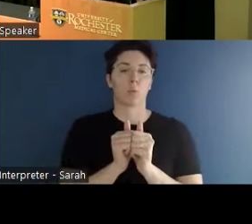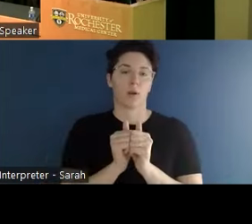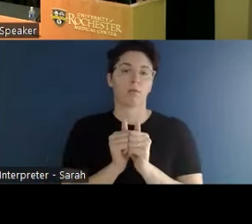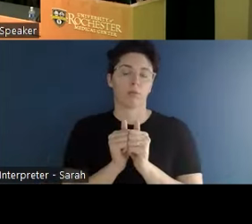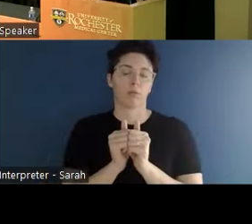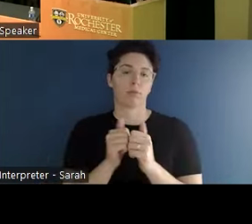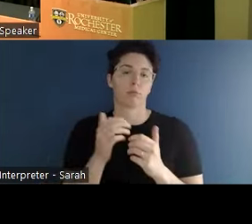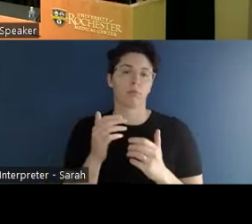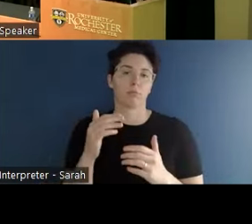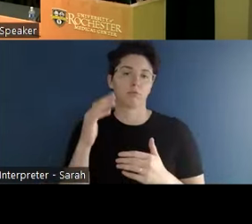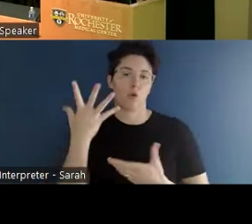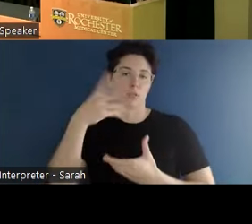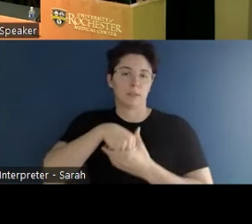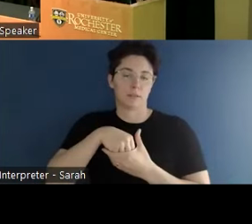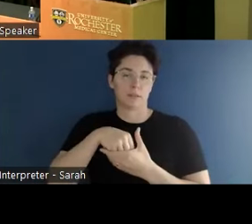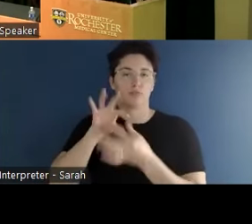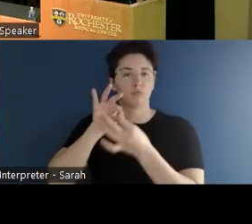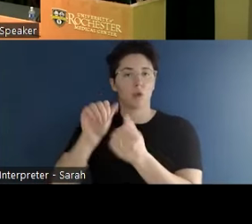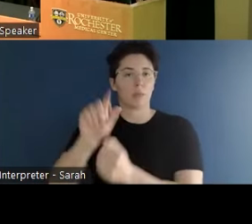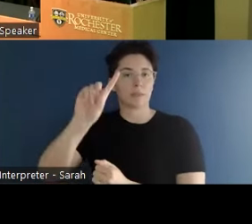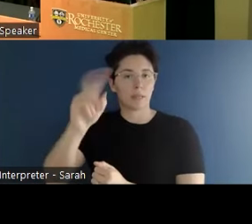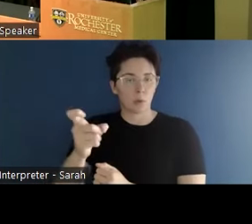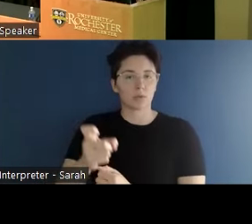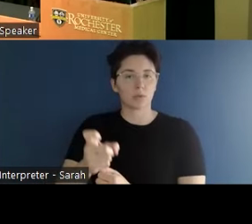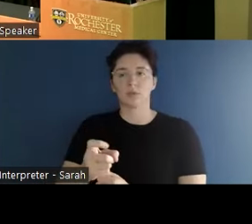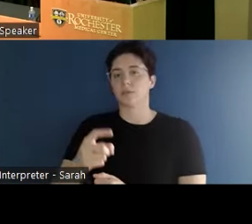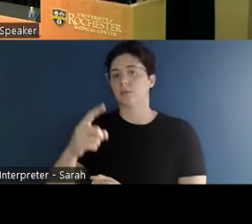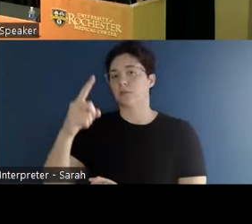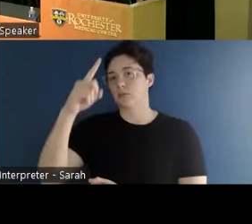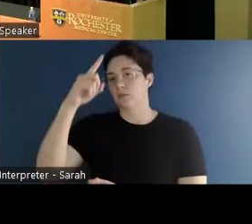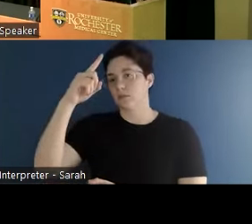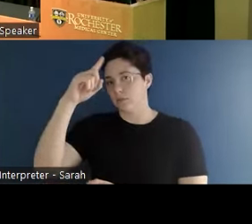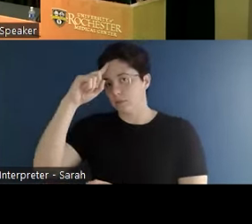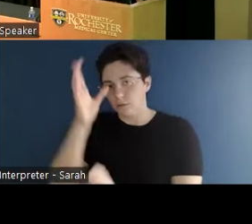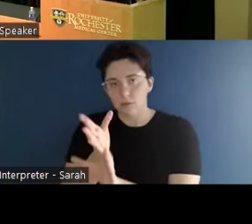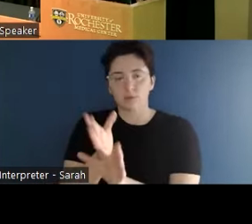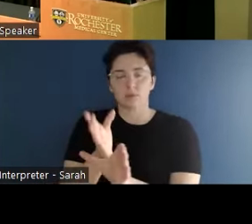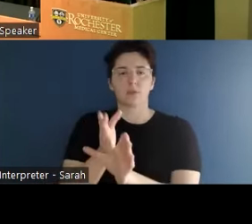diagnosis and psychophysiological markers I've had a chance to work with her a little